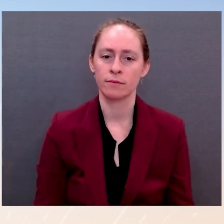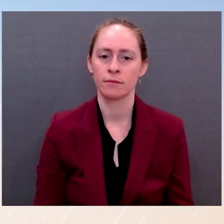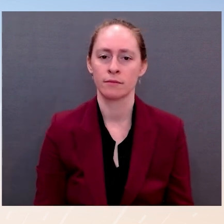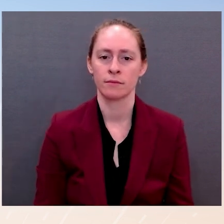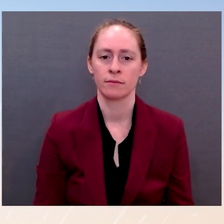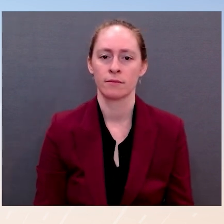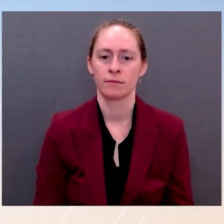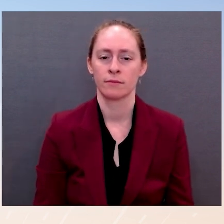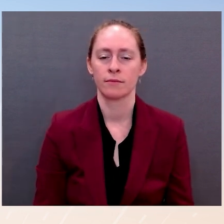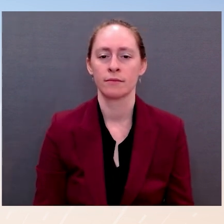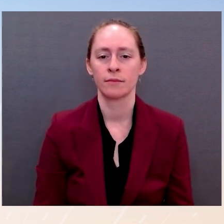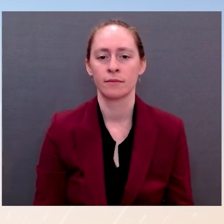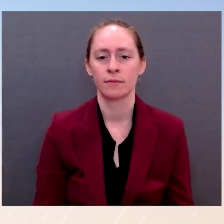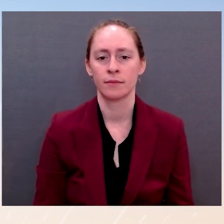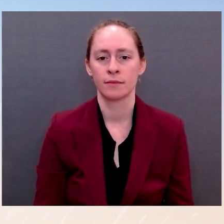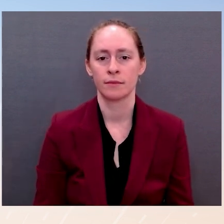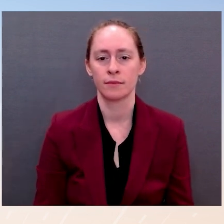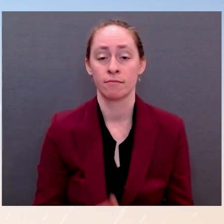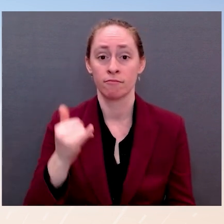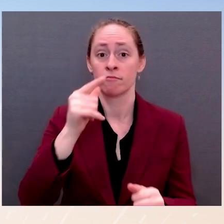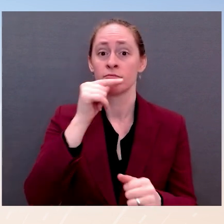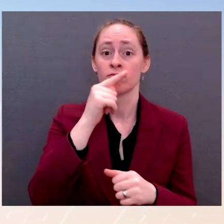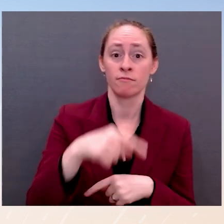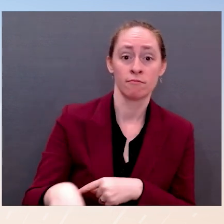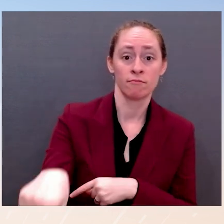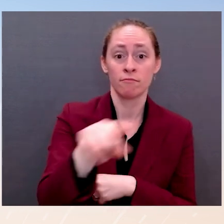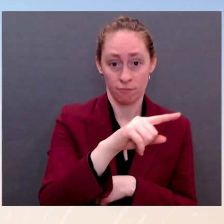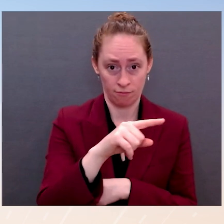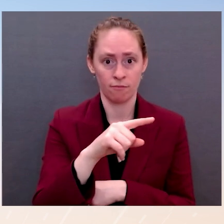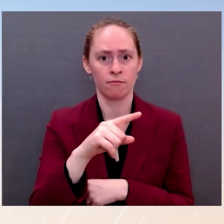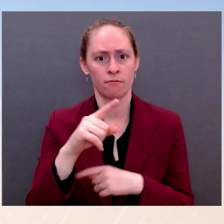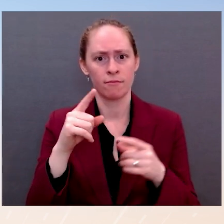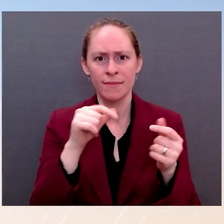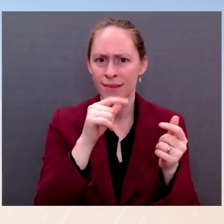being lower for black people than for white people in 2018.